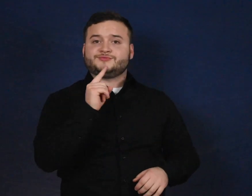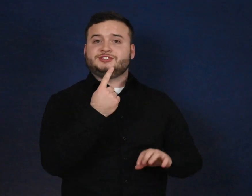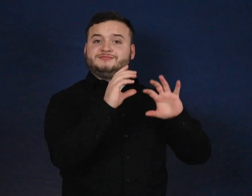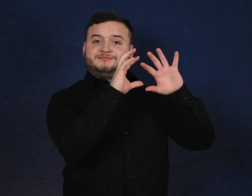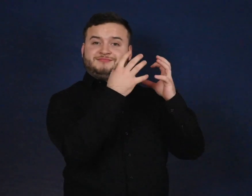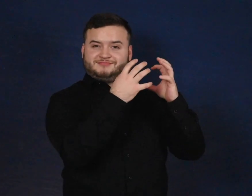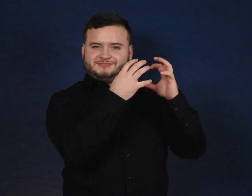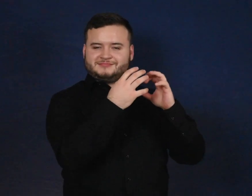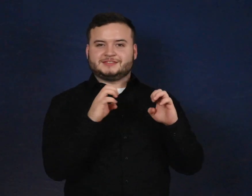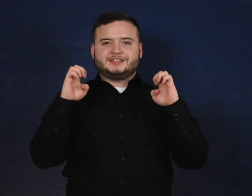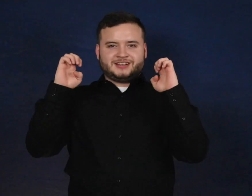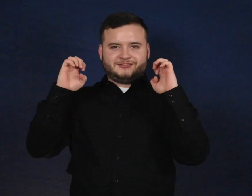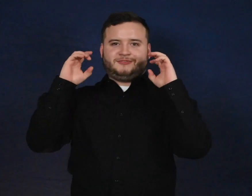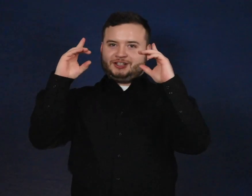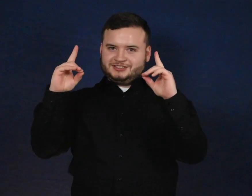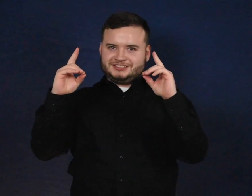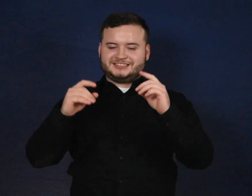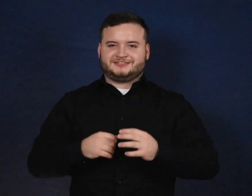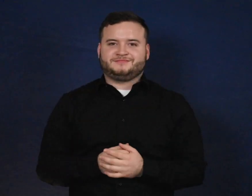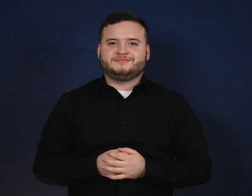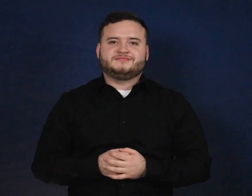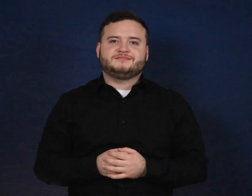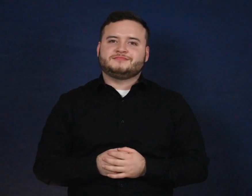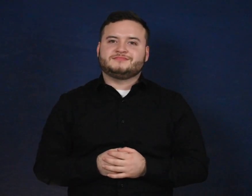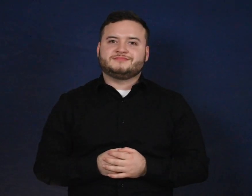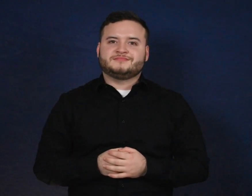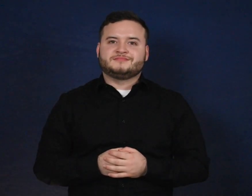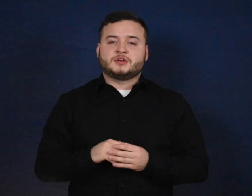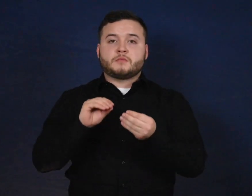The first category is education.